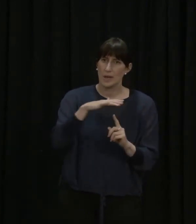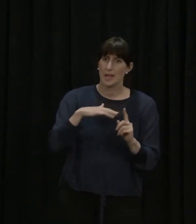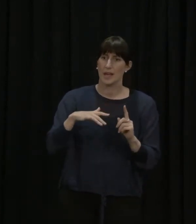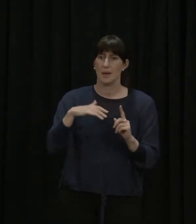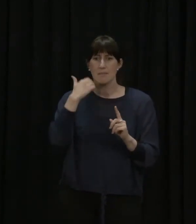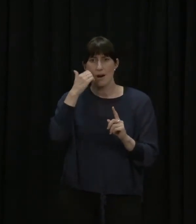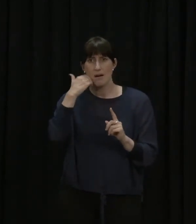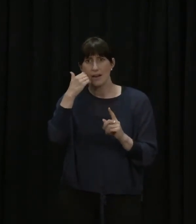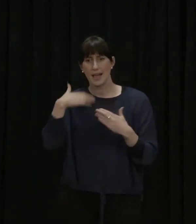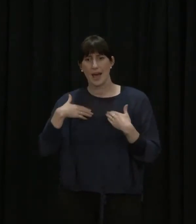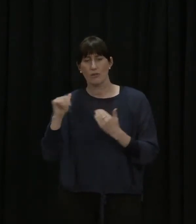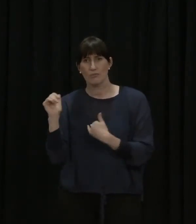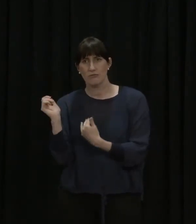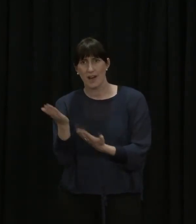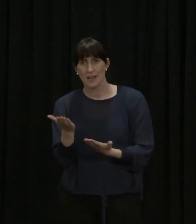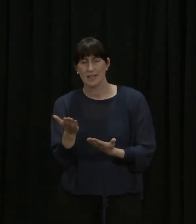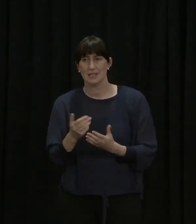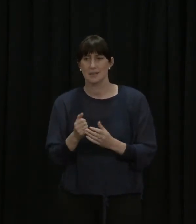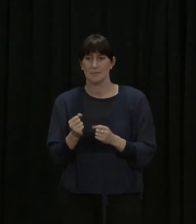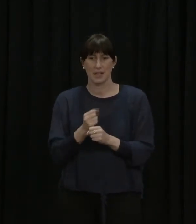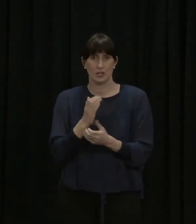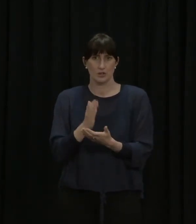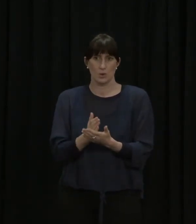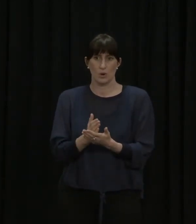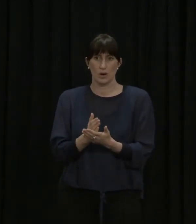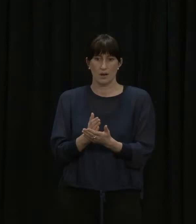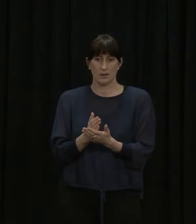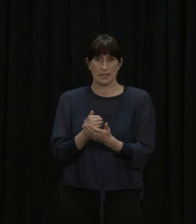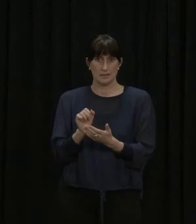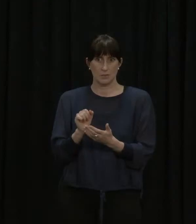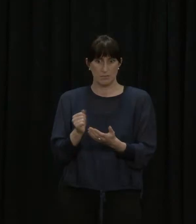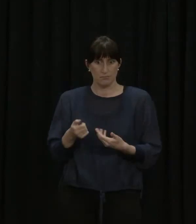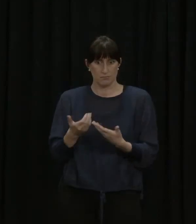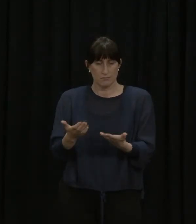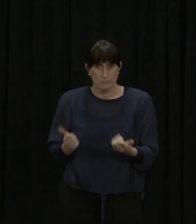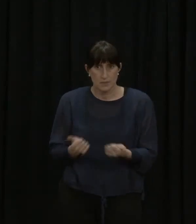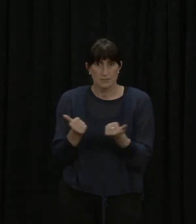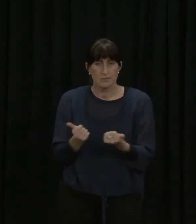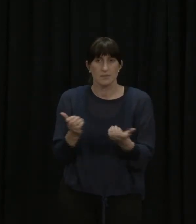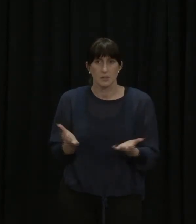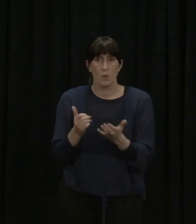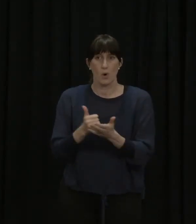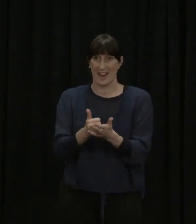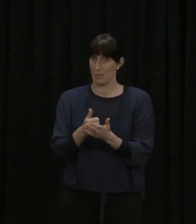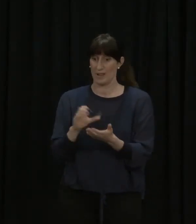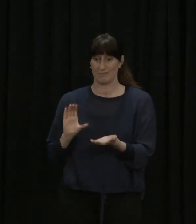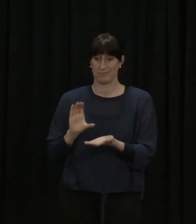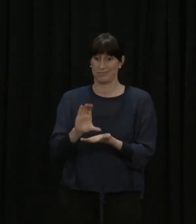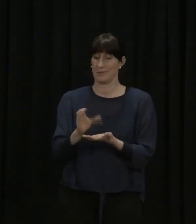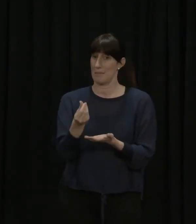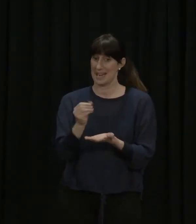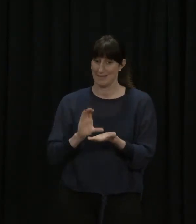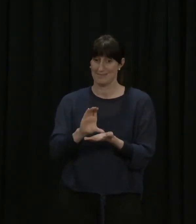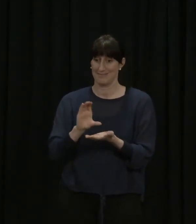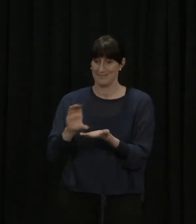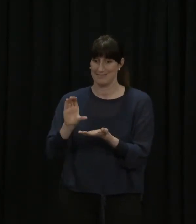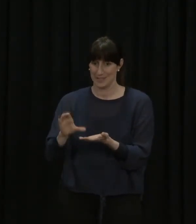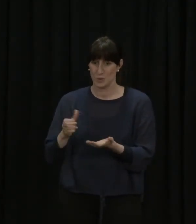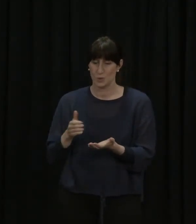that huge amount of work that is going on with Maori health